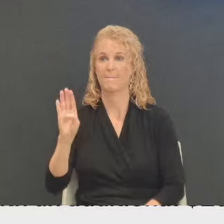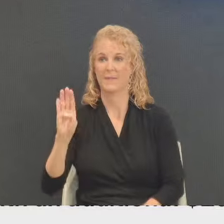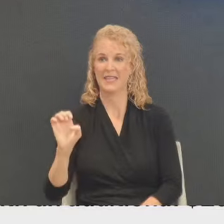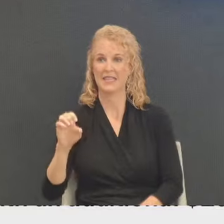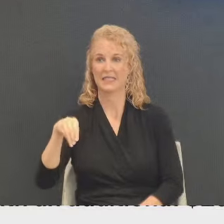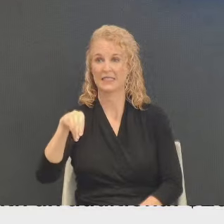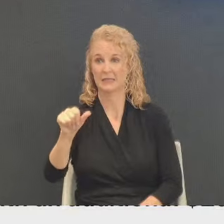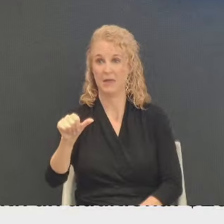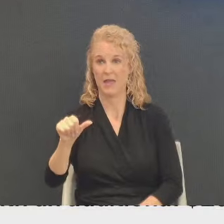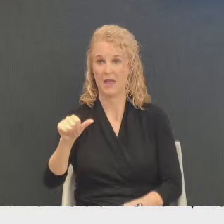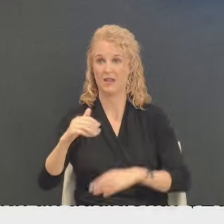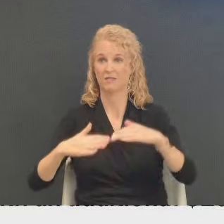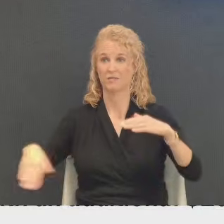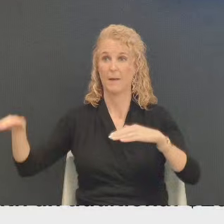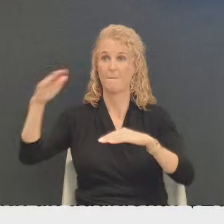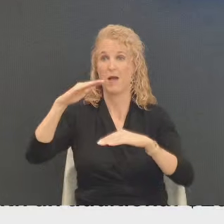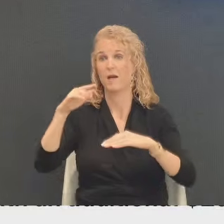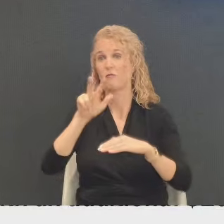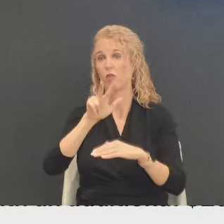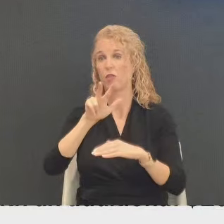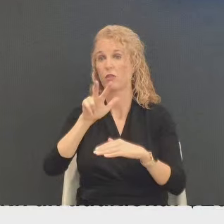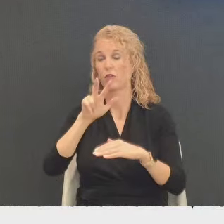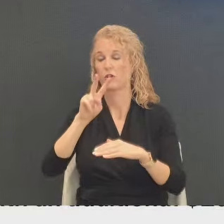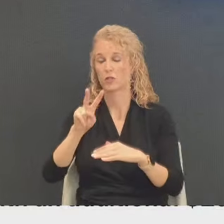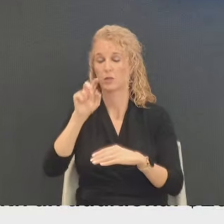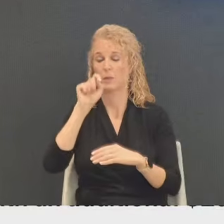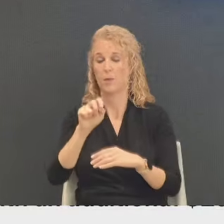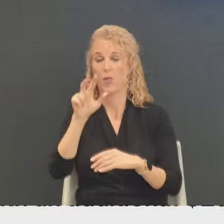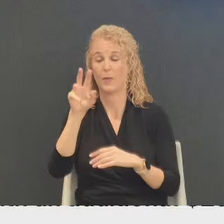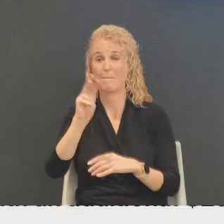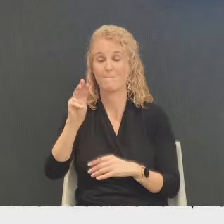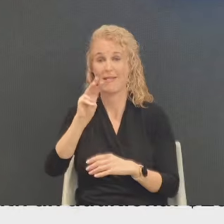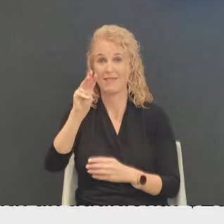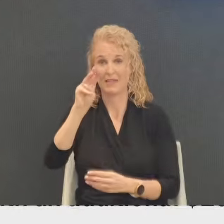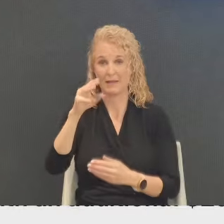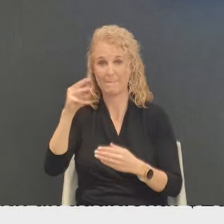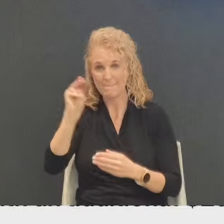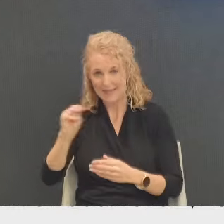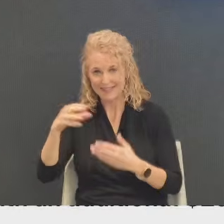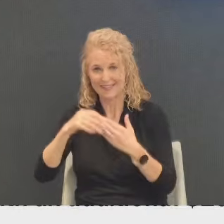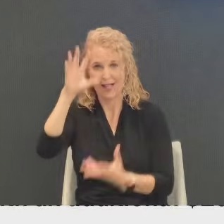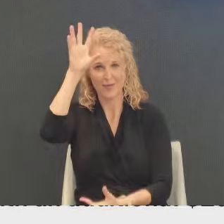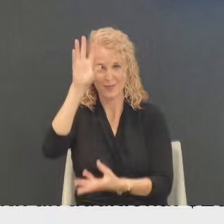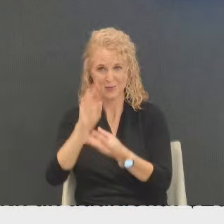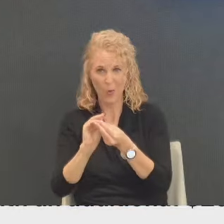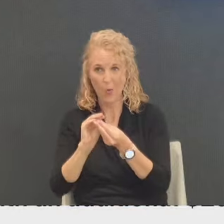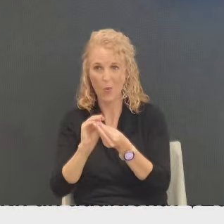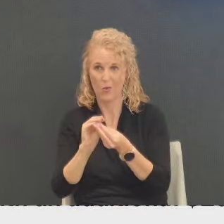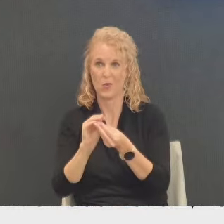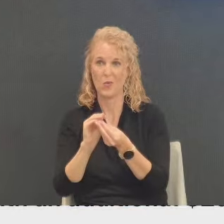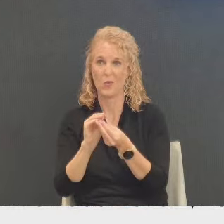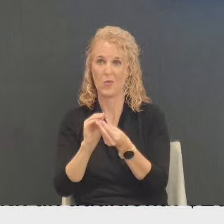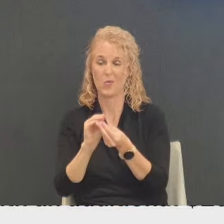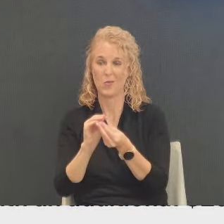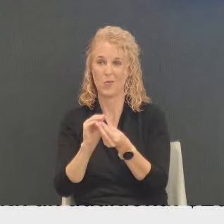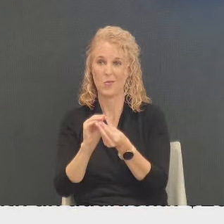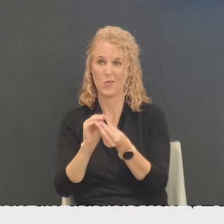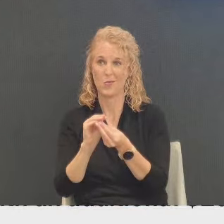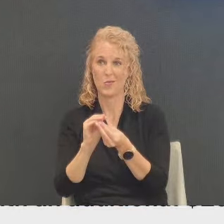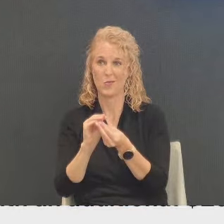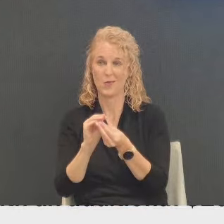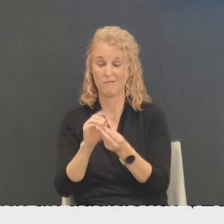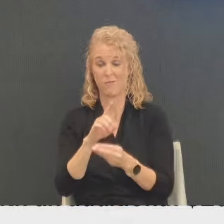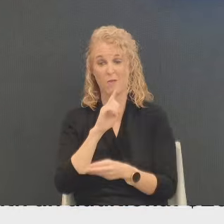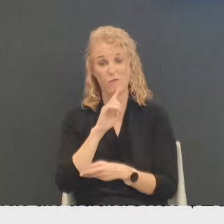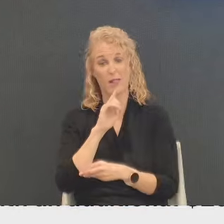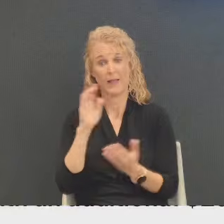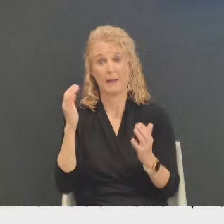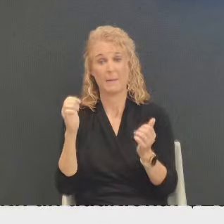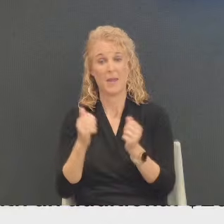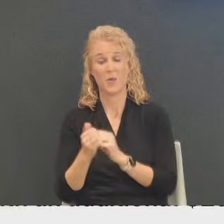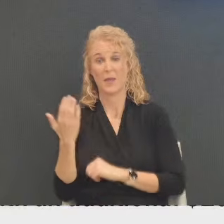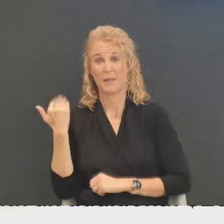has surpassed 32.3 million total as it relates to and they've come a long way from the $1,600.